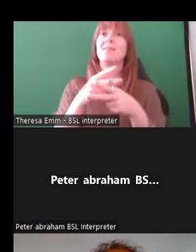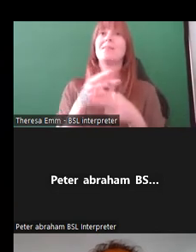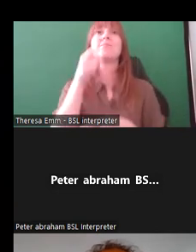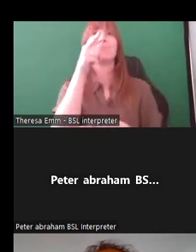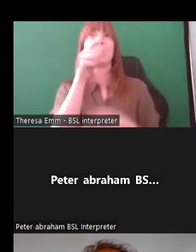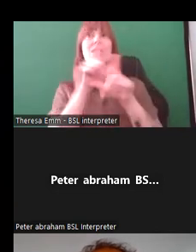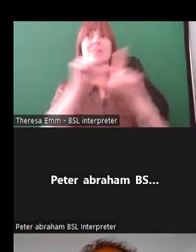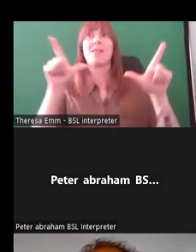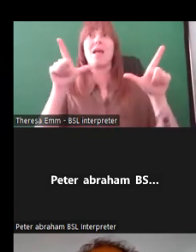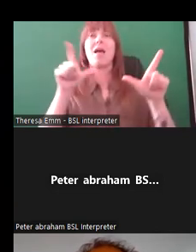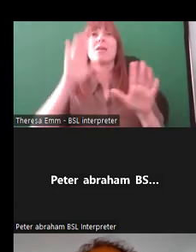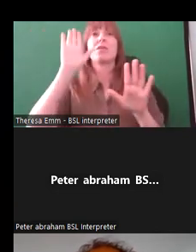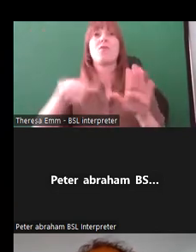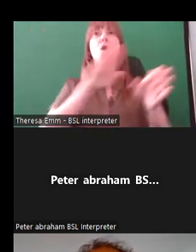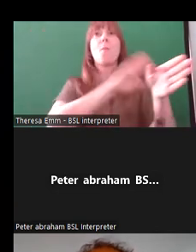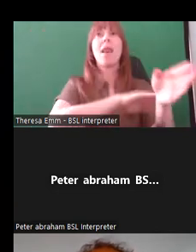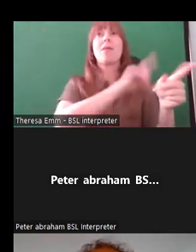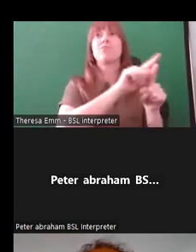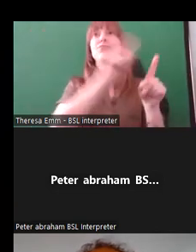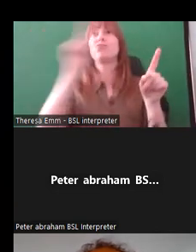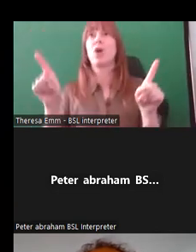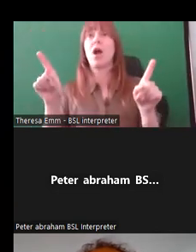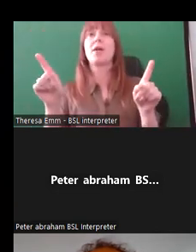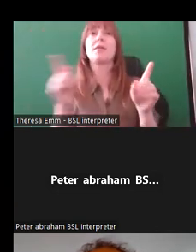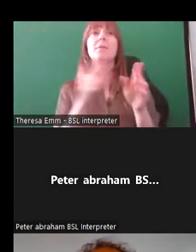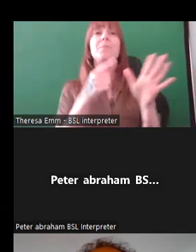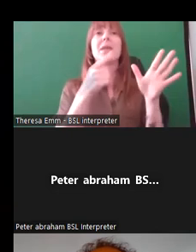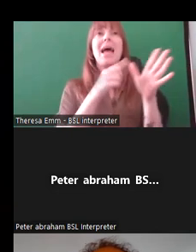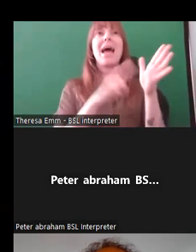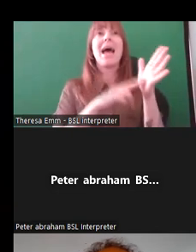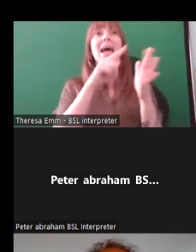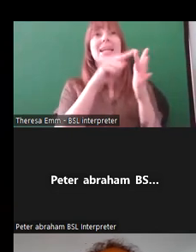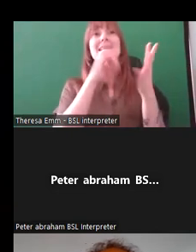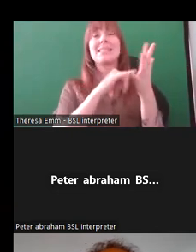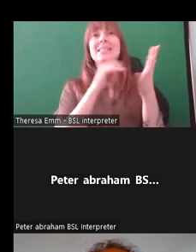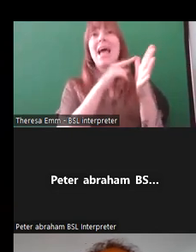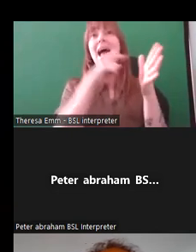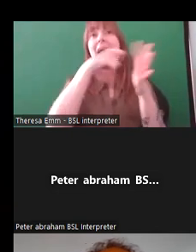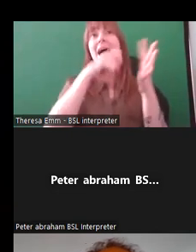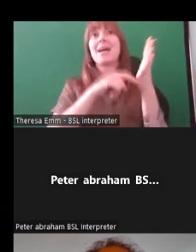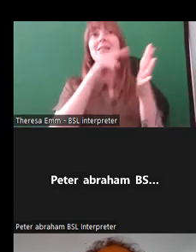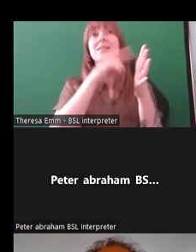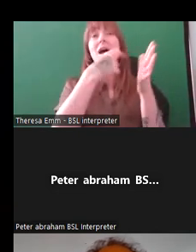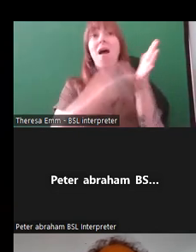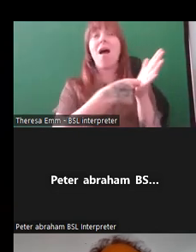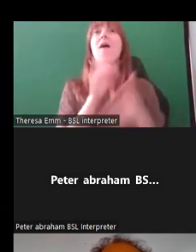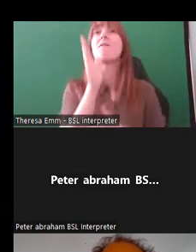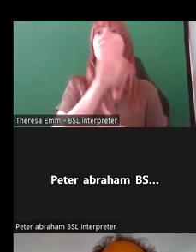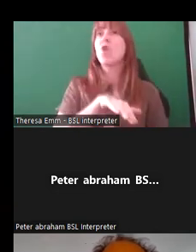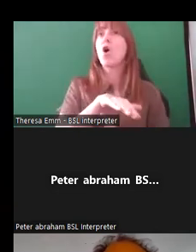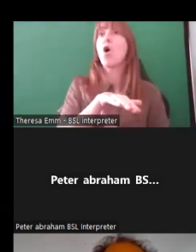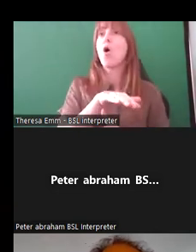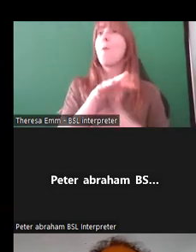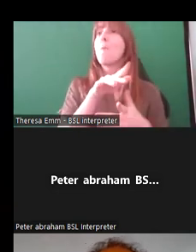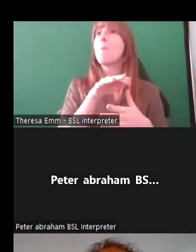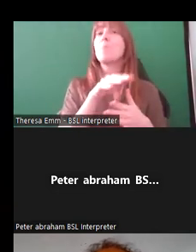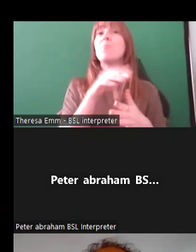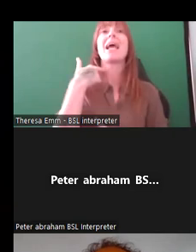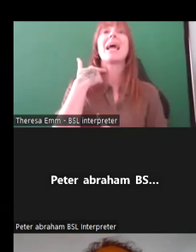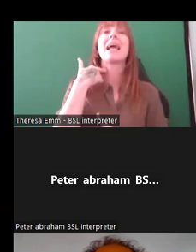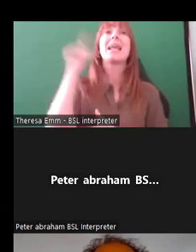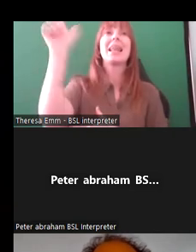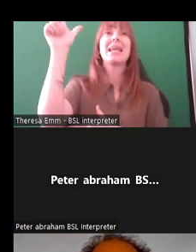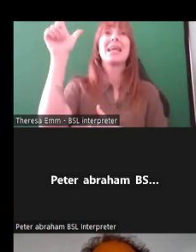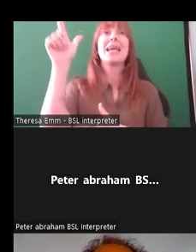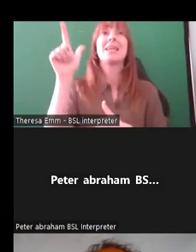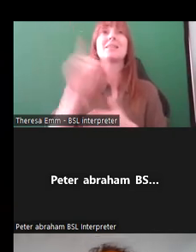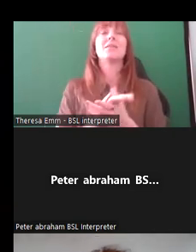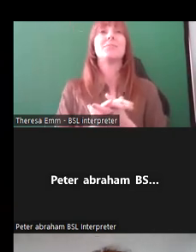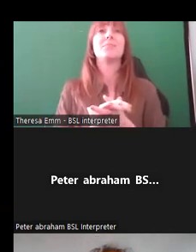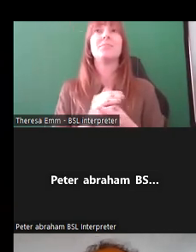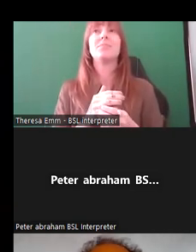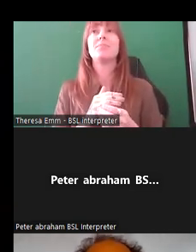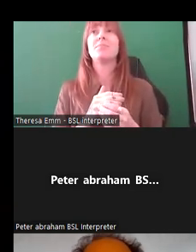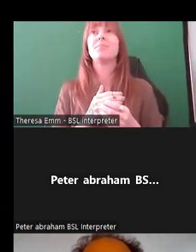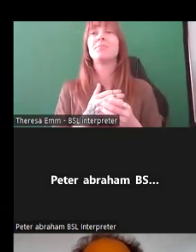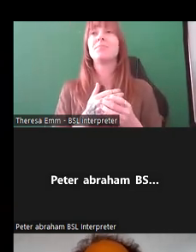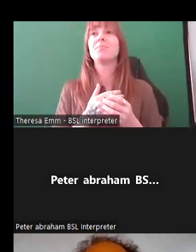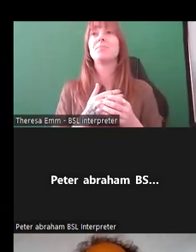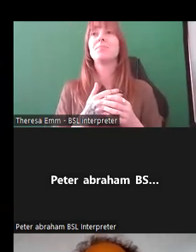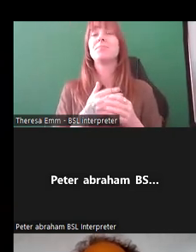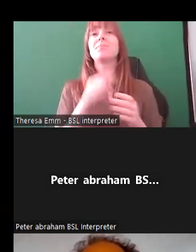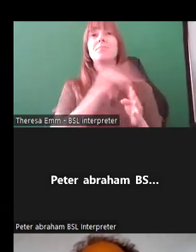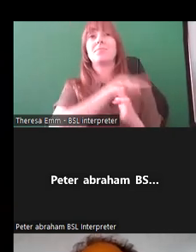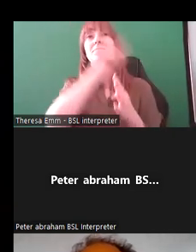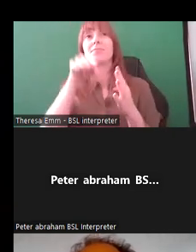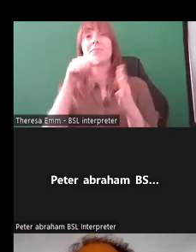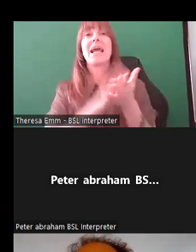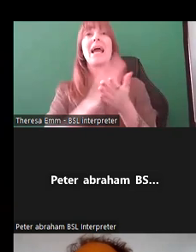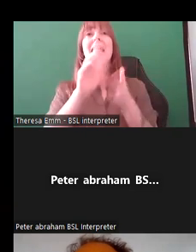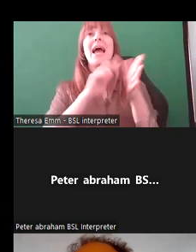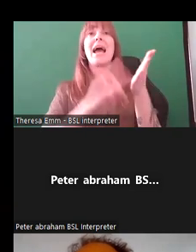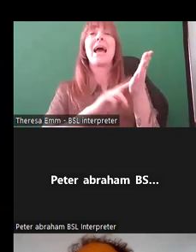got from left to right: Anis Akhtar who is from Leeds, formerly Bradford; Hannah-Ross; Ruth-Malkin